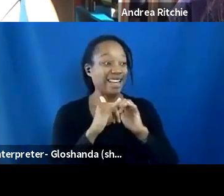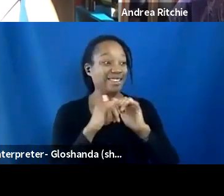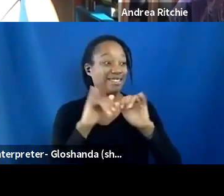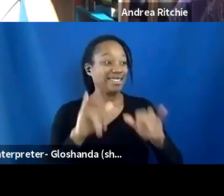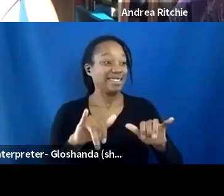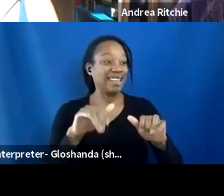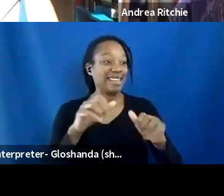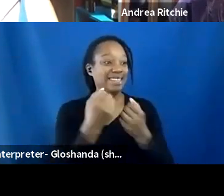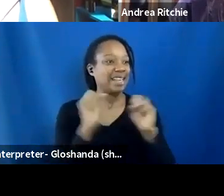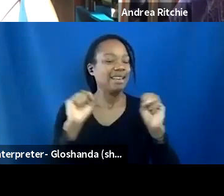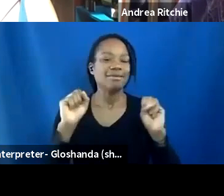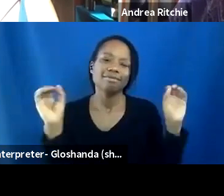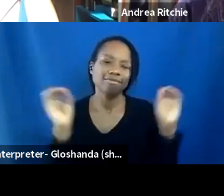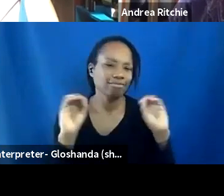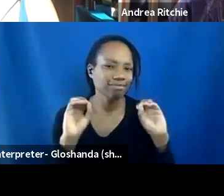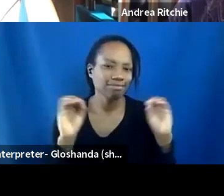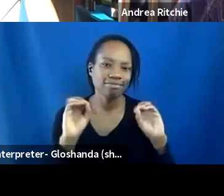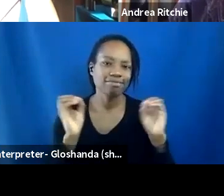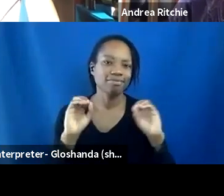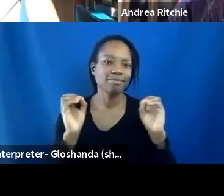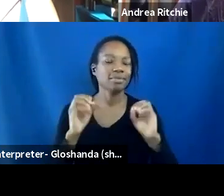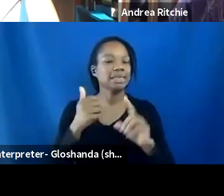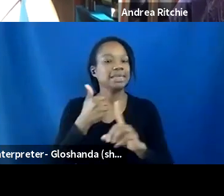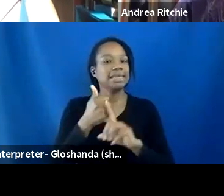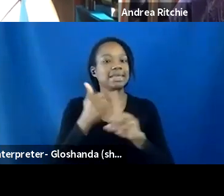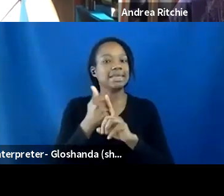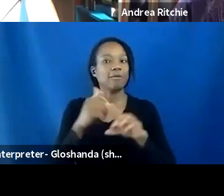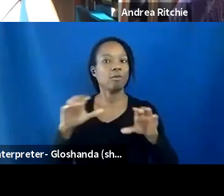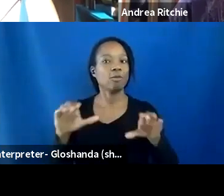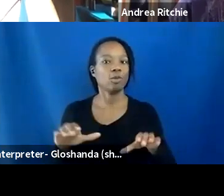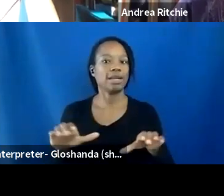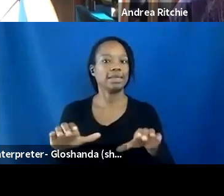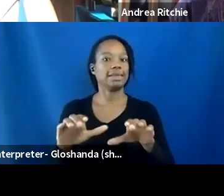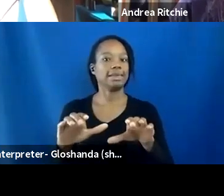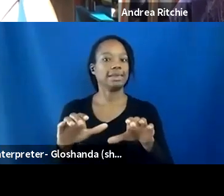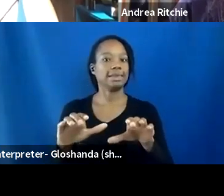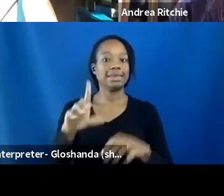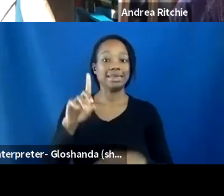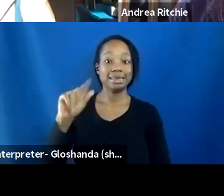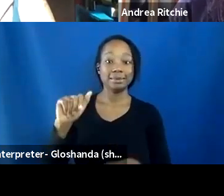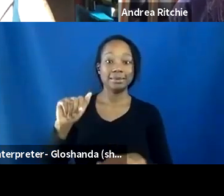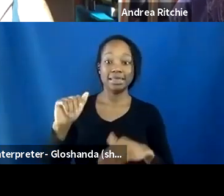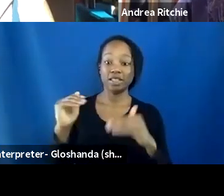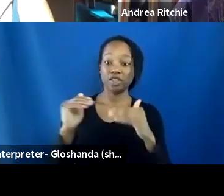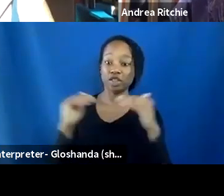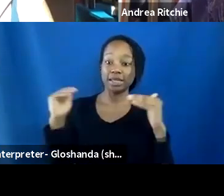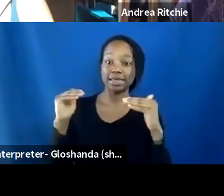So this is a practice. Disability justice is a practice. Abolition is a practice.